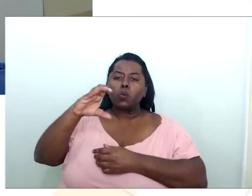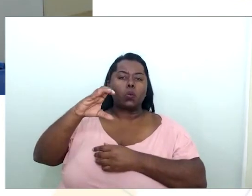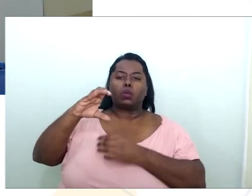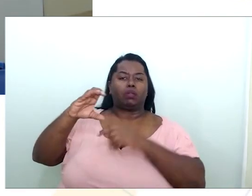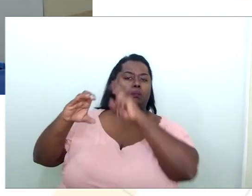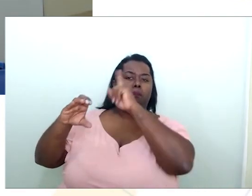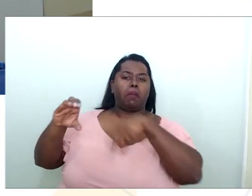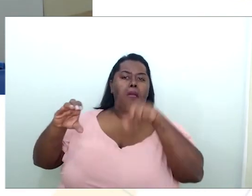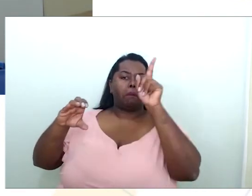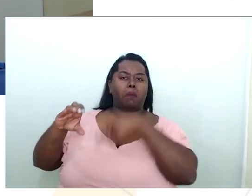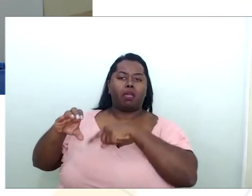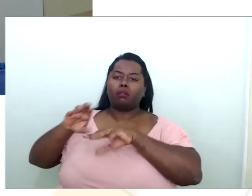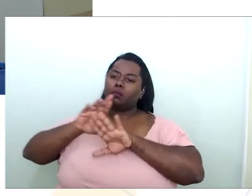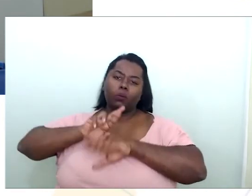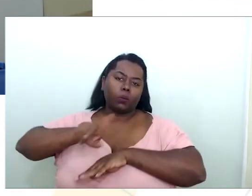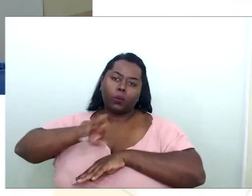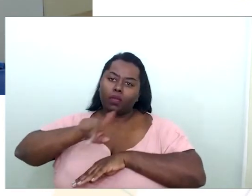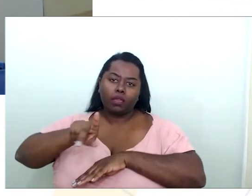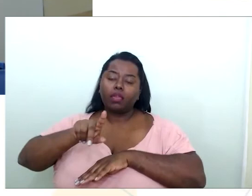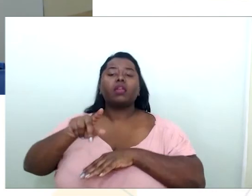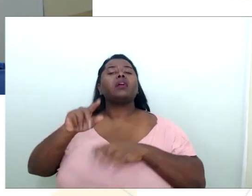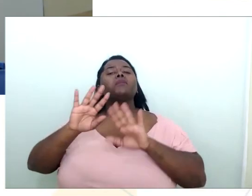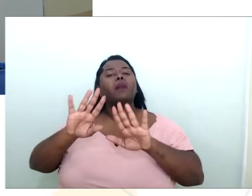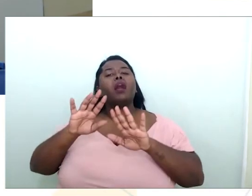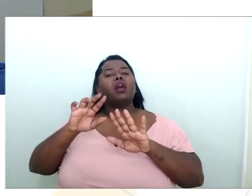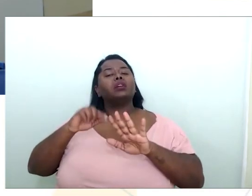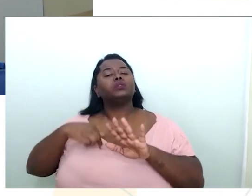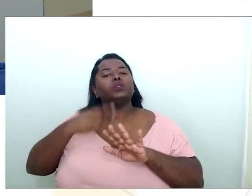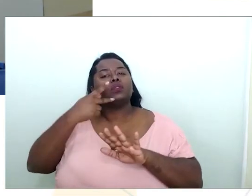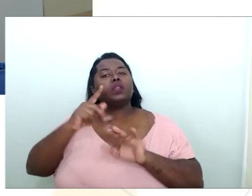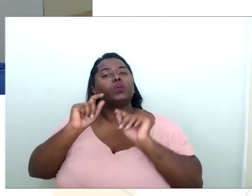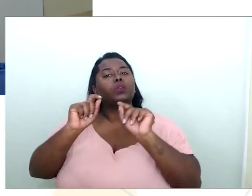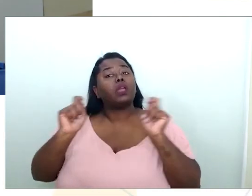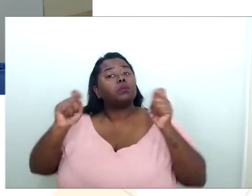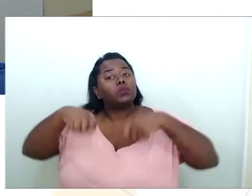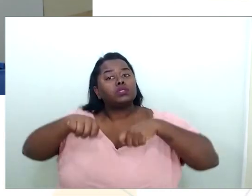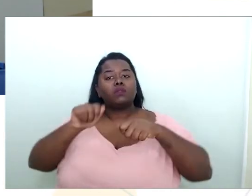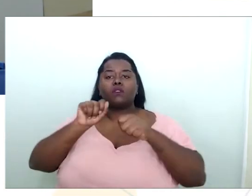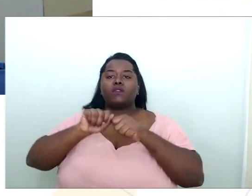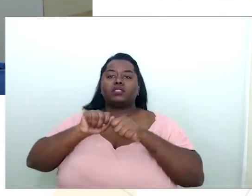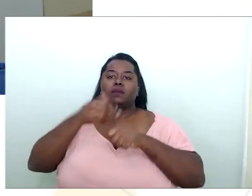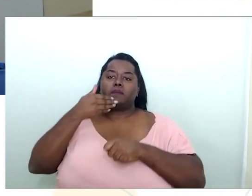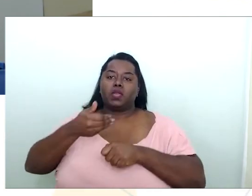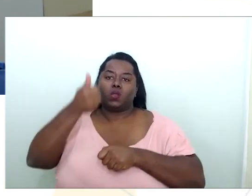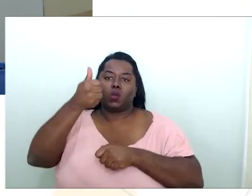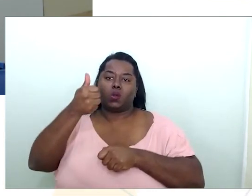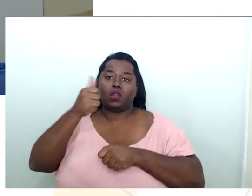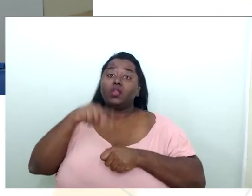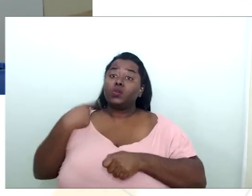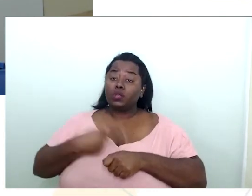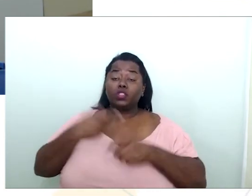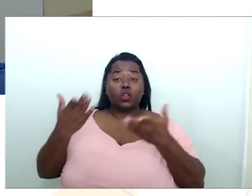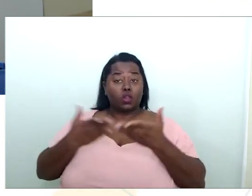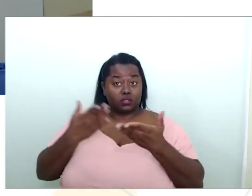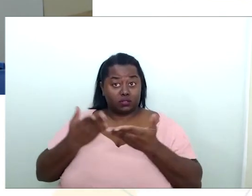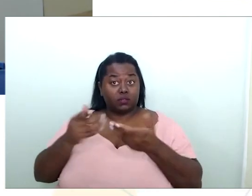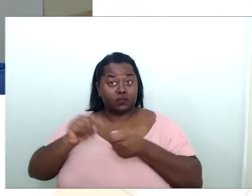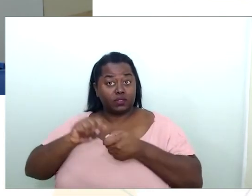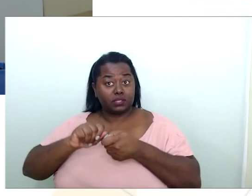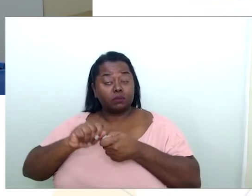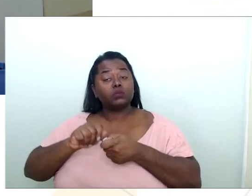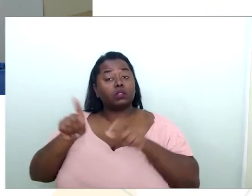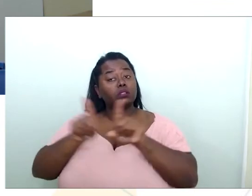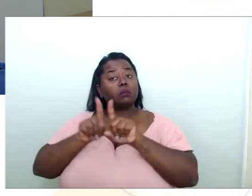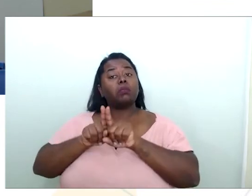can do better but what we're doing is still defensible in remember books we